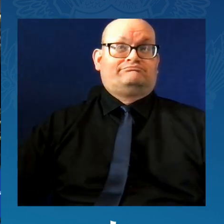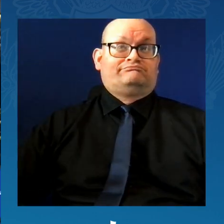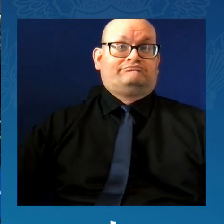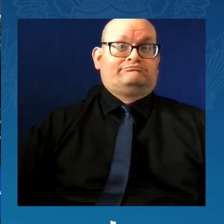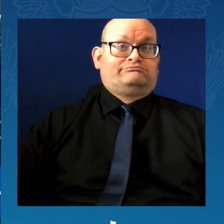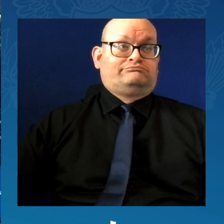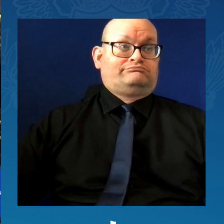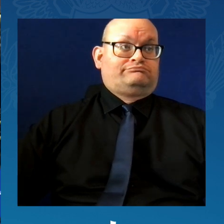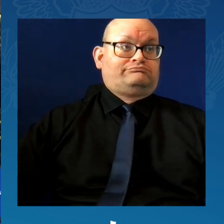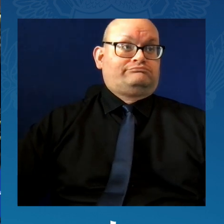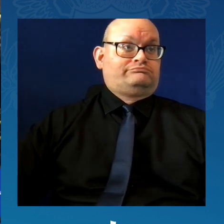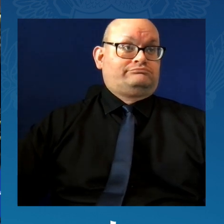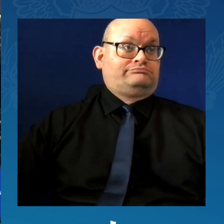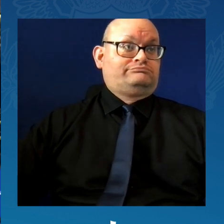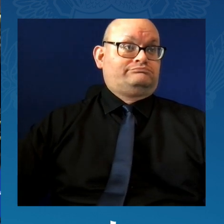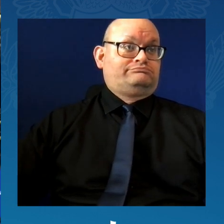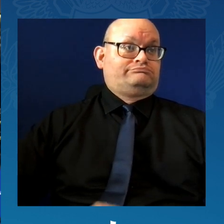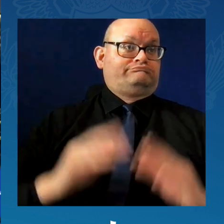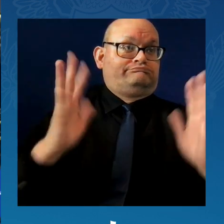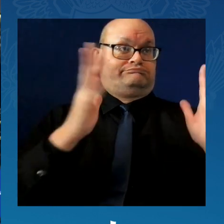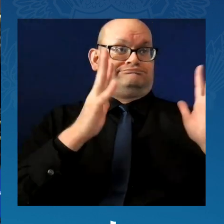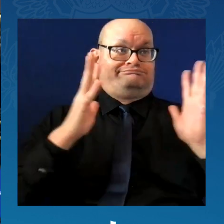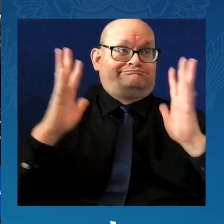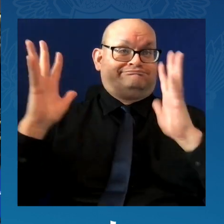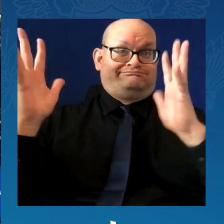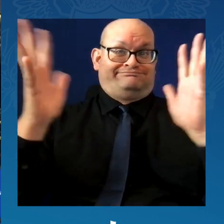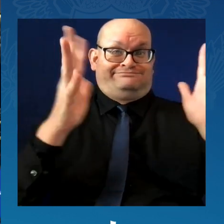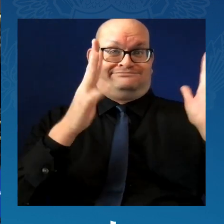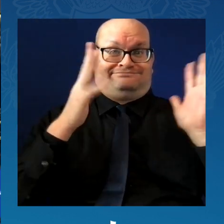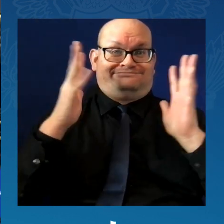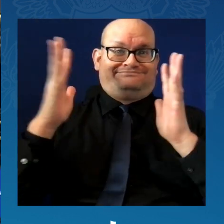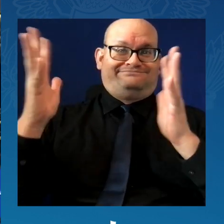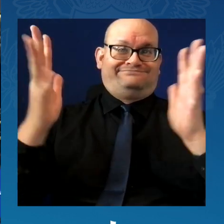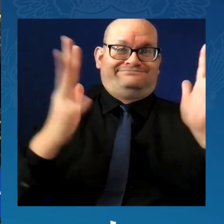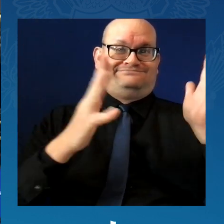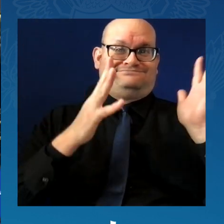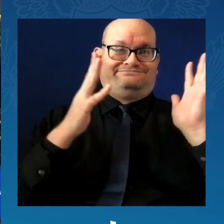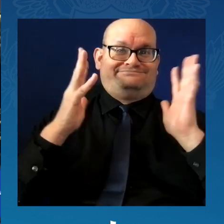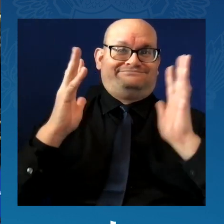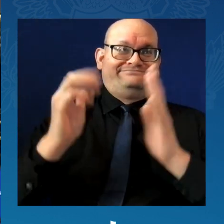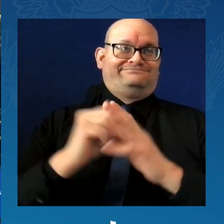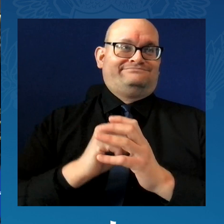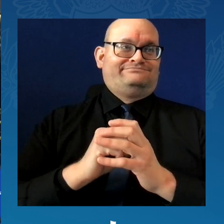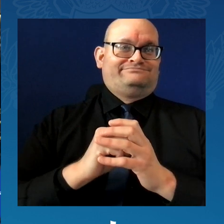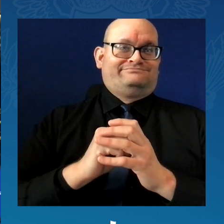The Vice President: That's quite impressive. Yeah.